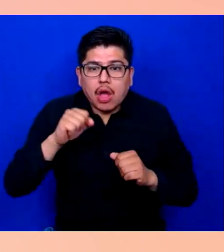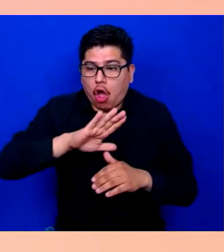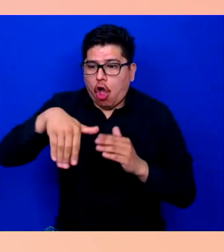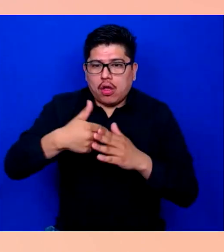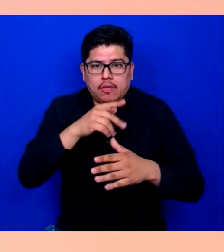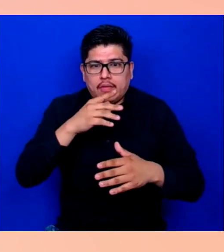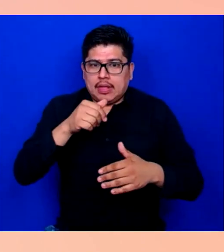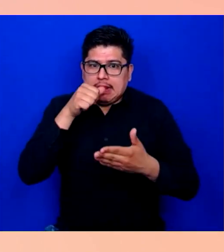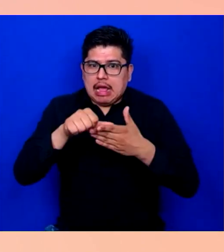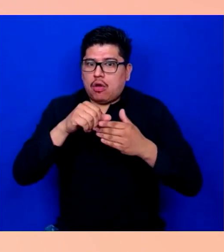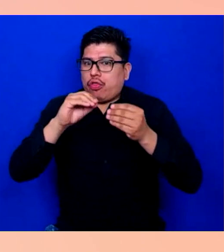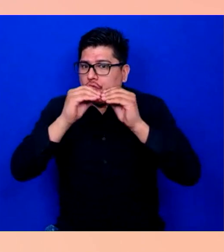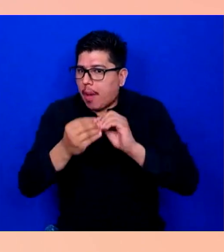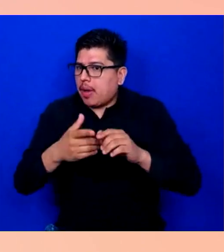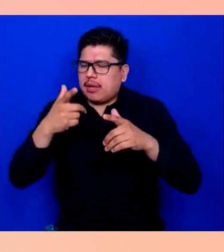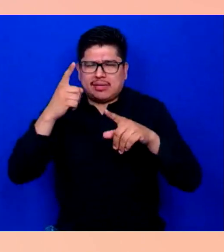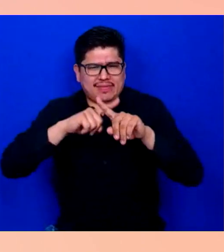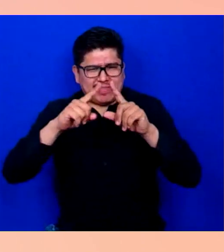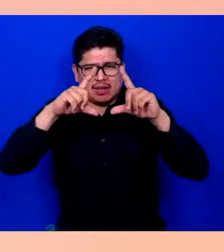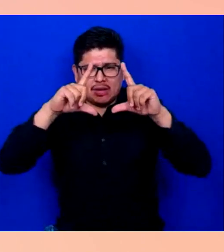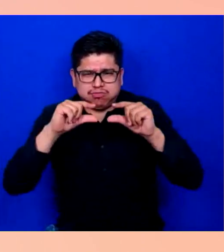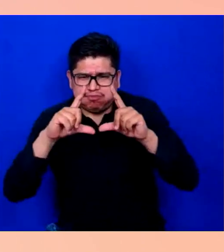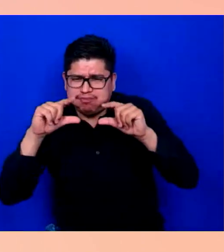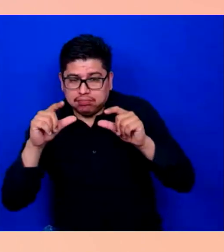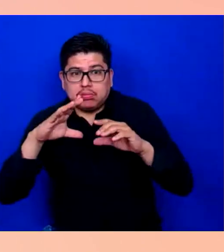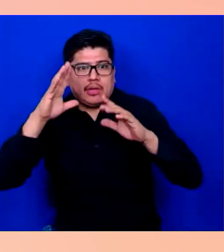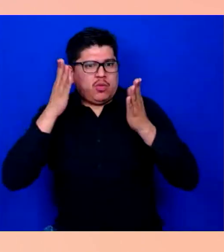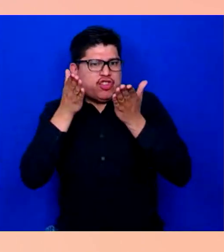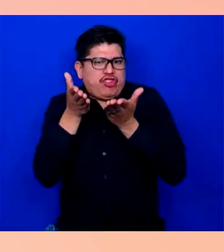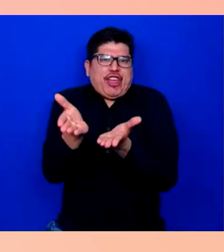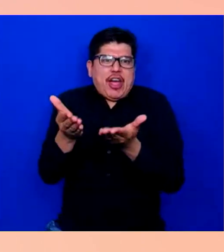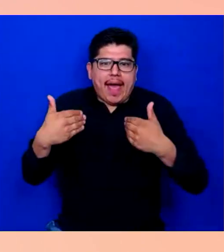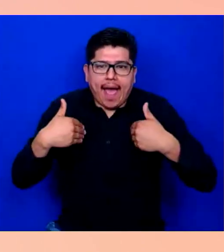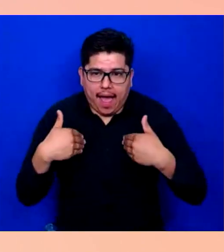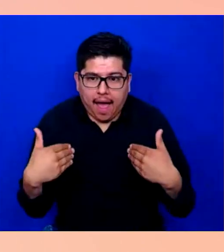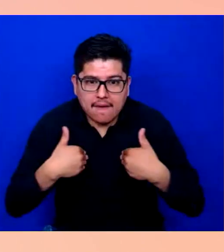or shifted version of a symbol, which rocks since coding is so symbol heavy.